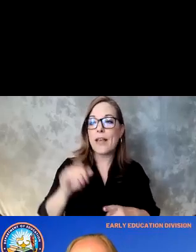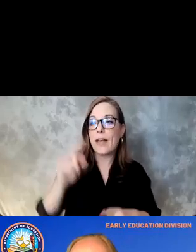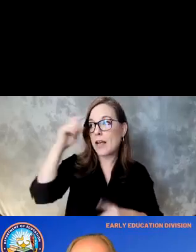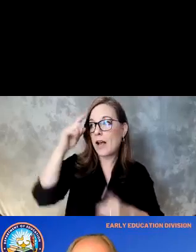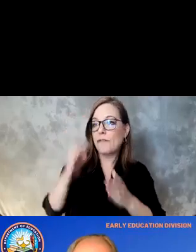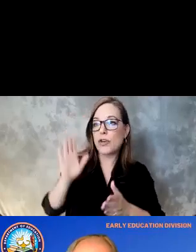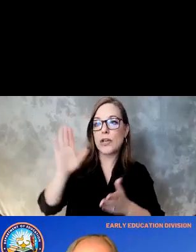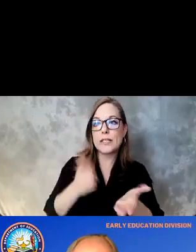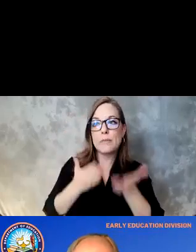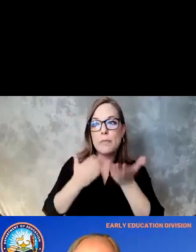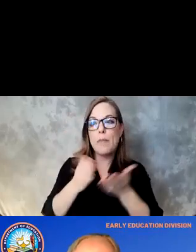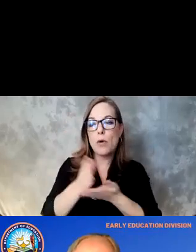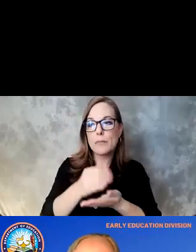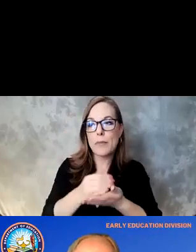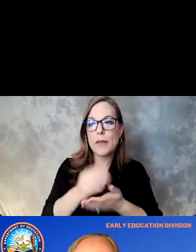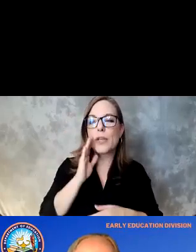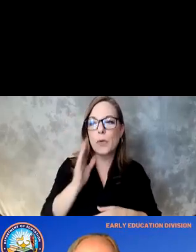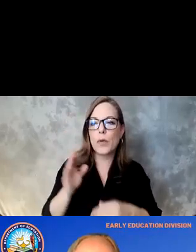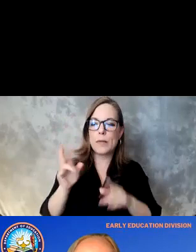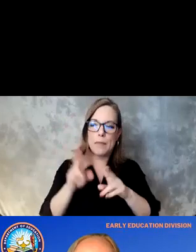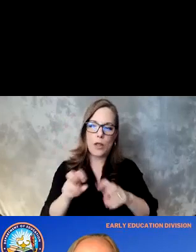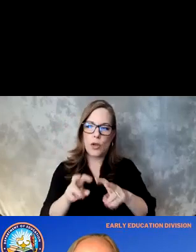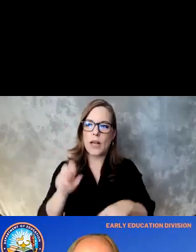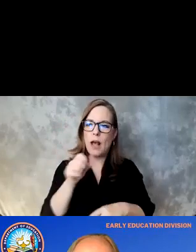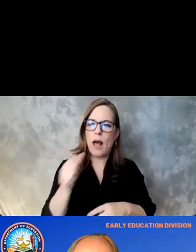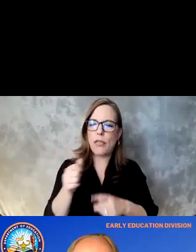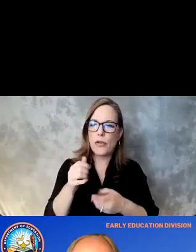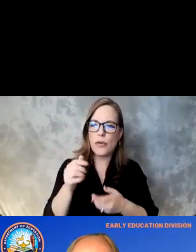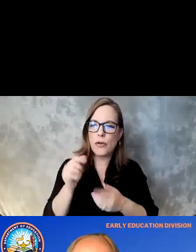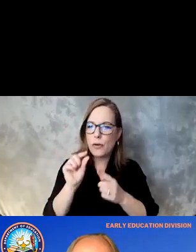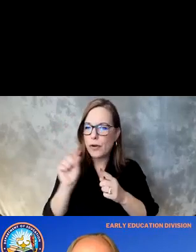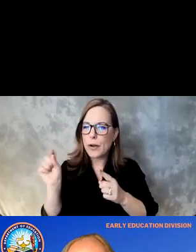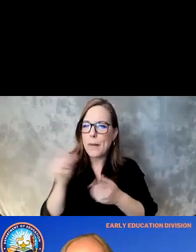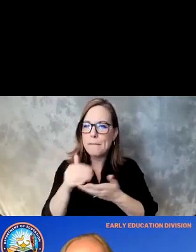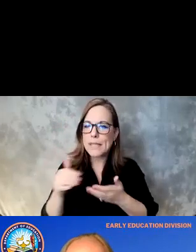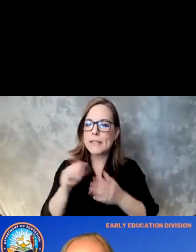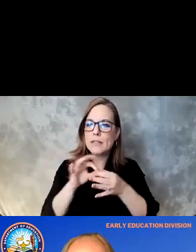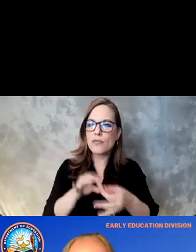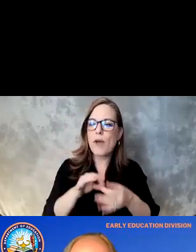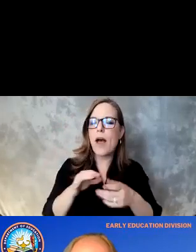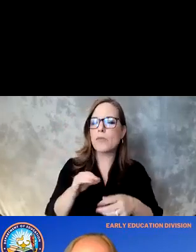also take another look at some of those pieces around eliminating the income requirement